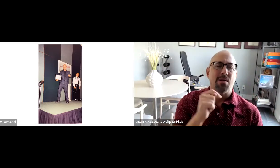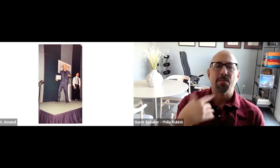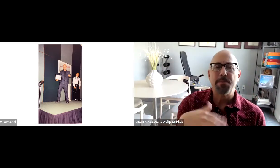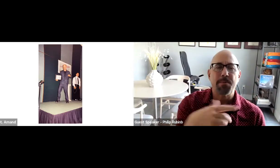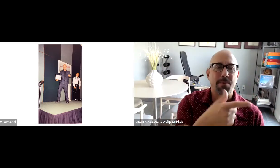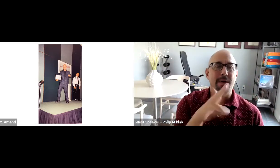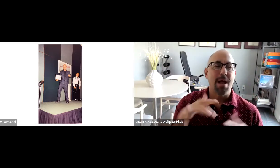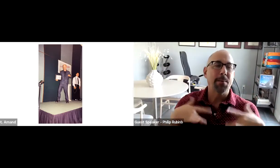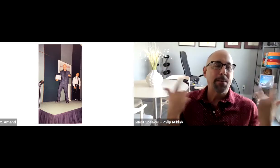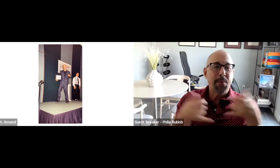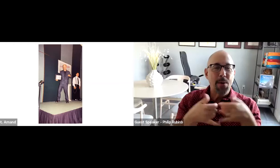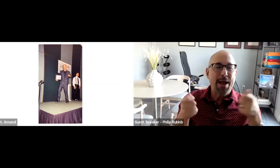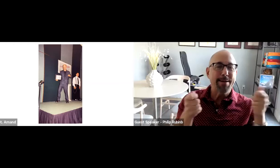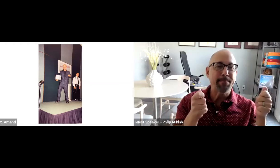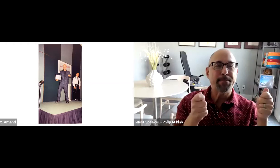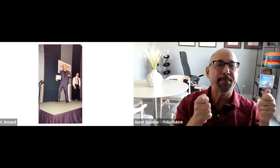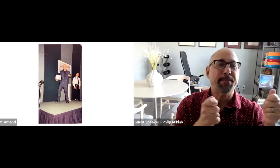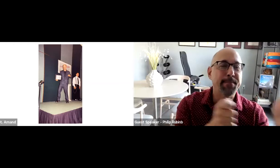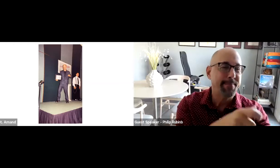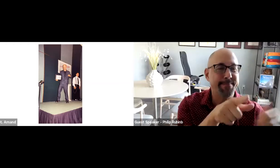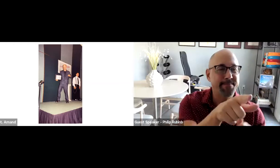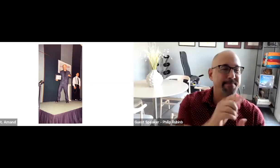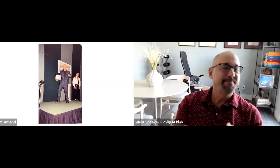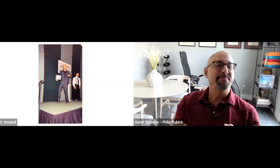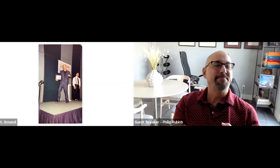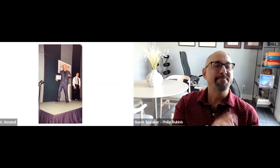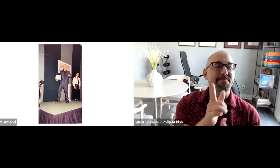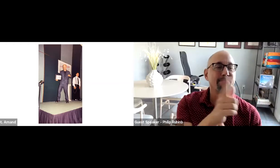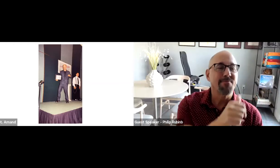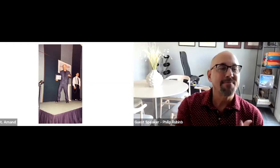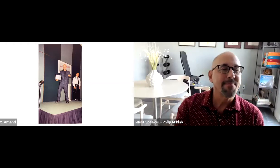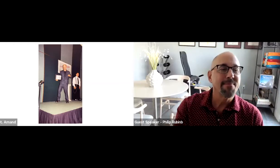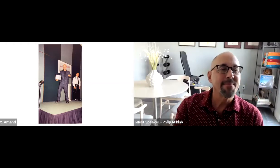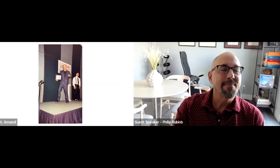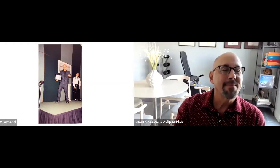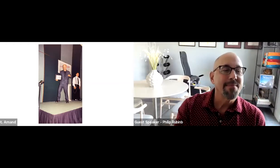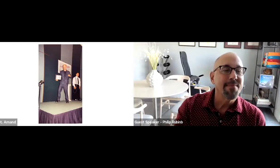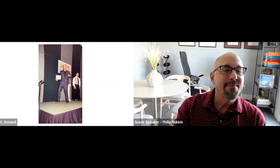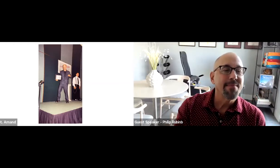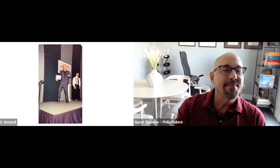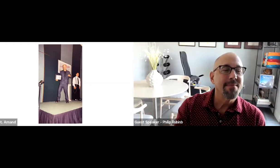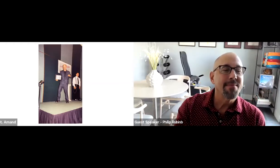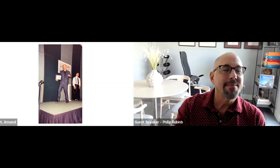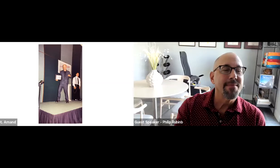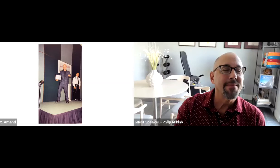for all the work that he did with different organizations. And he loved getting awards and being at these things.